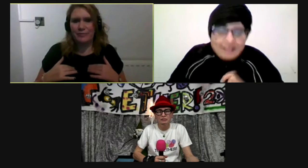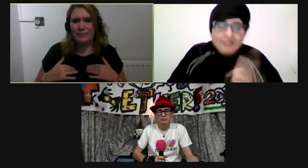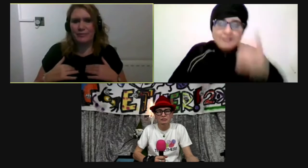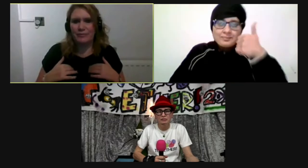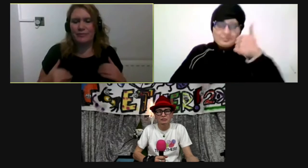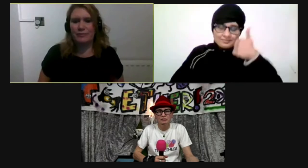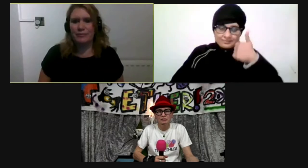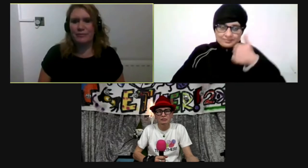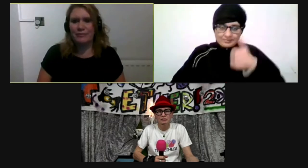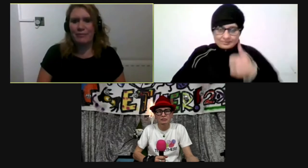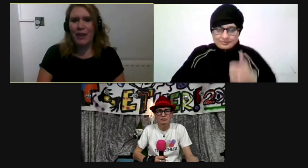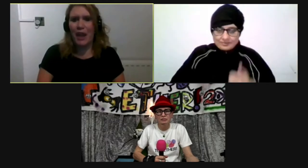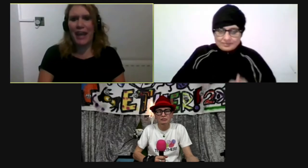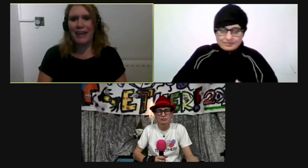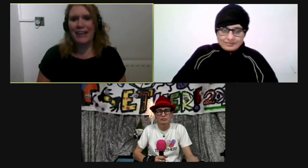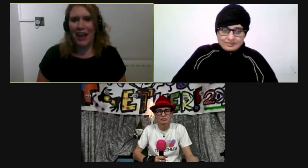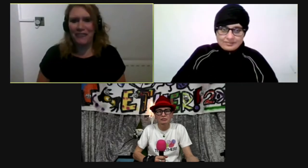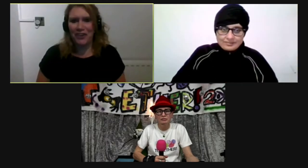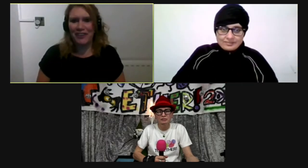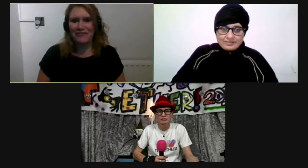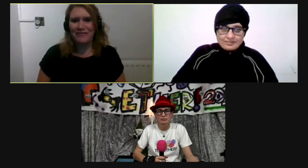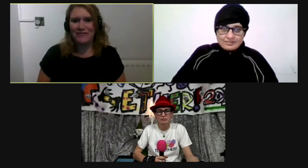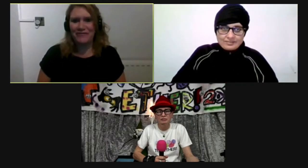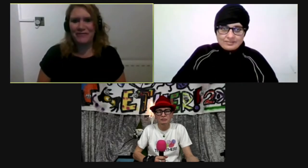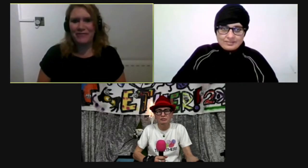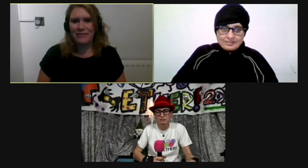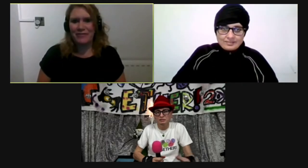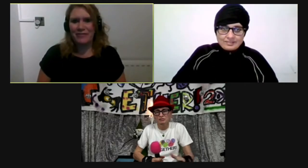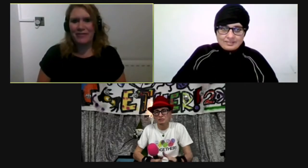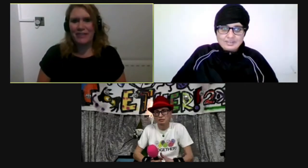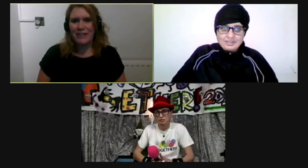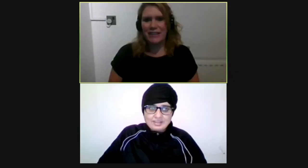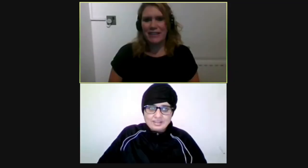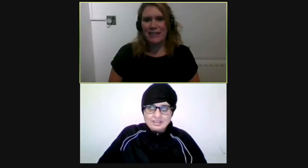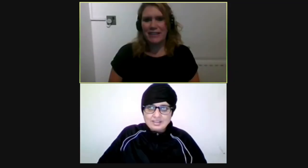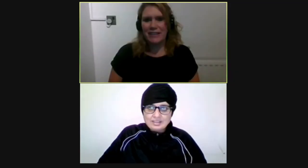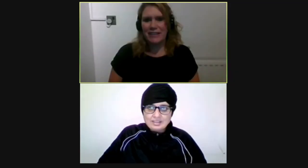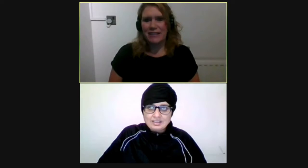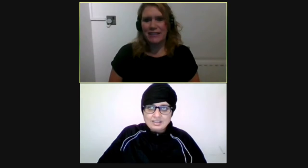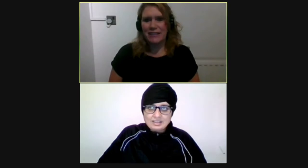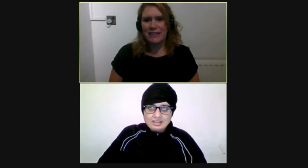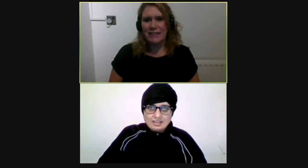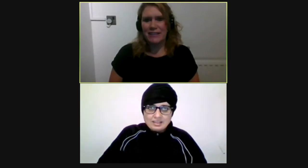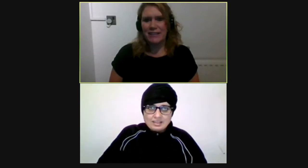Ok I have got it.